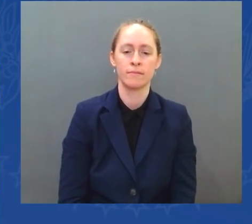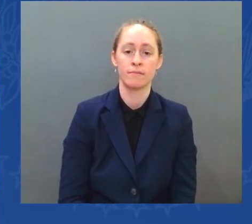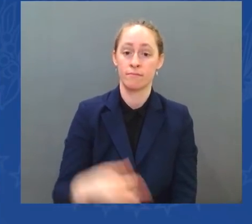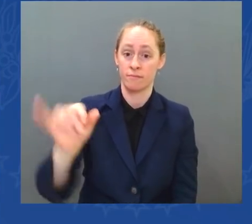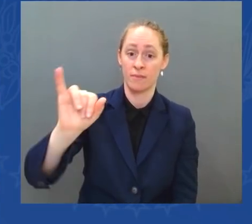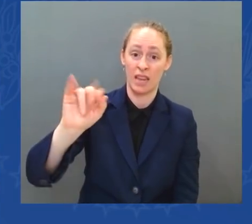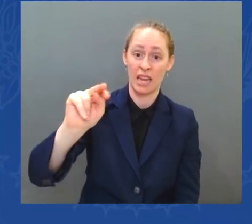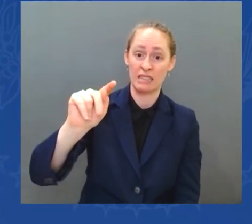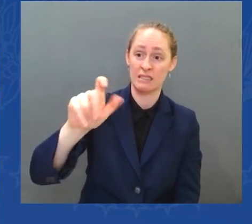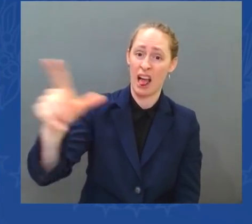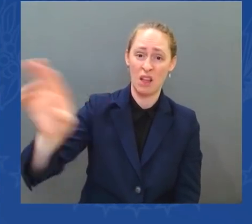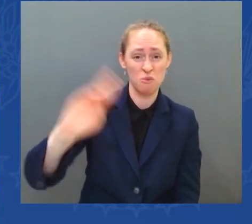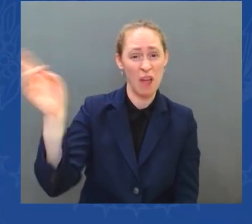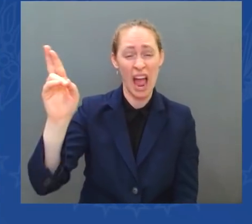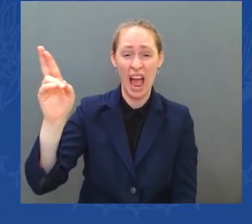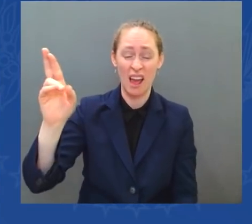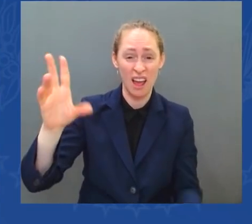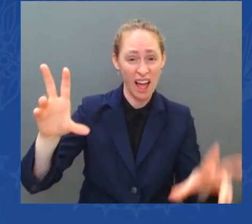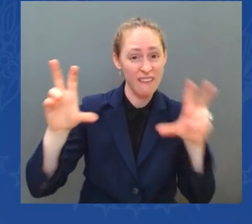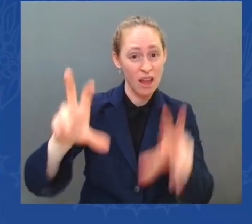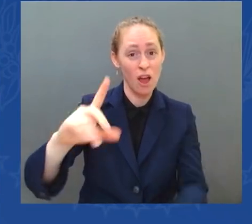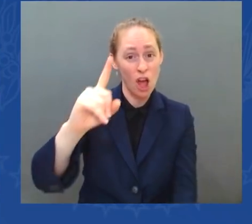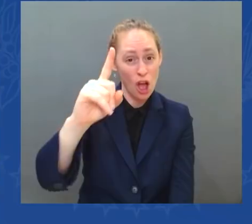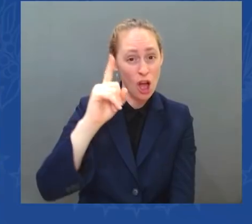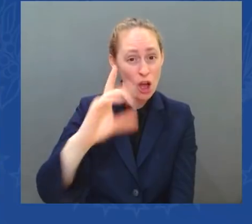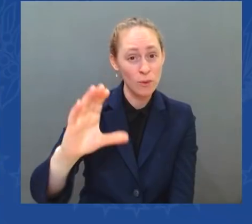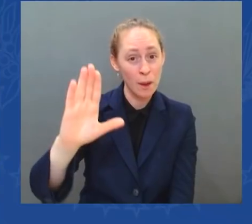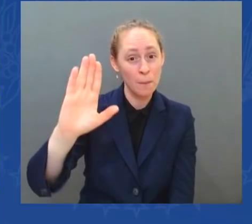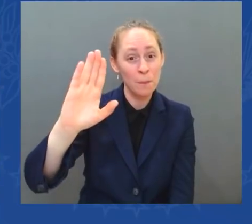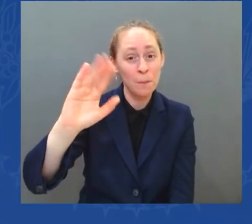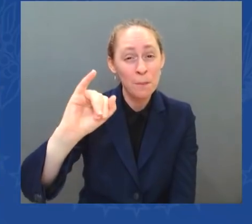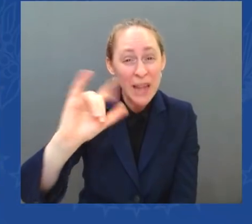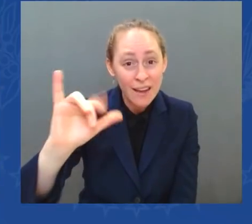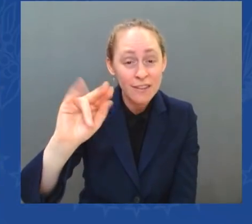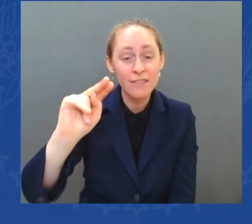$120 billion in one site; that's just the start.